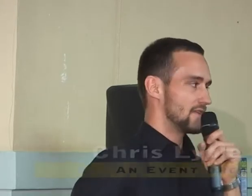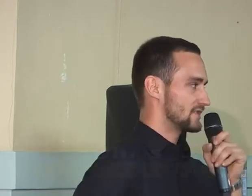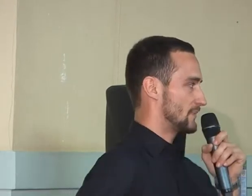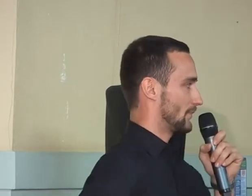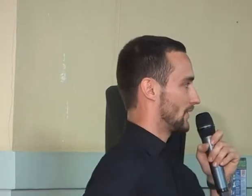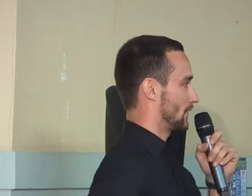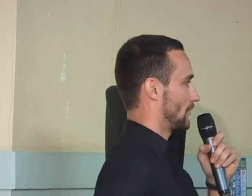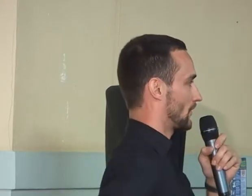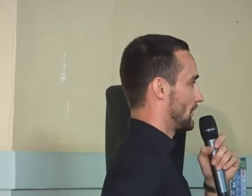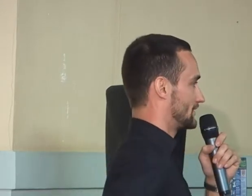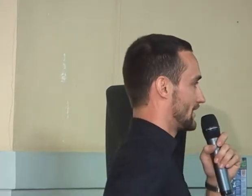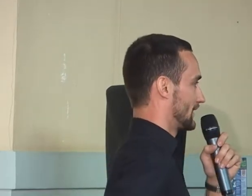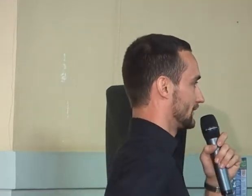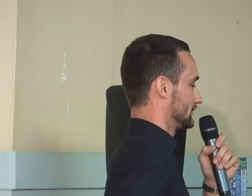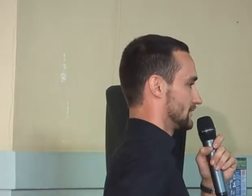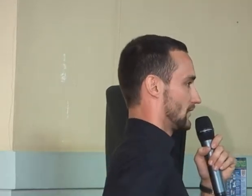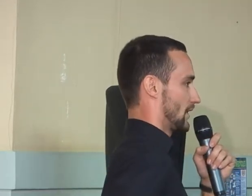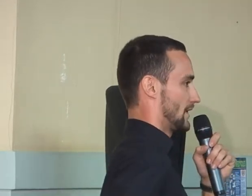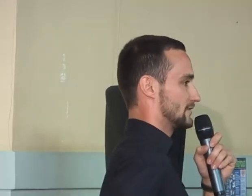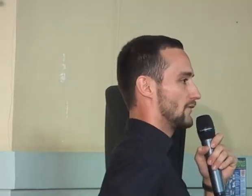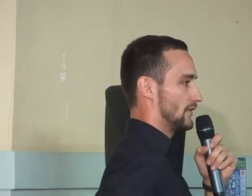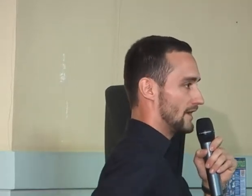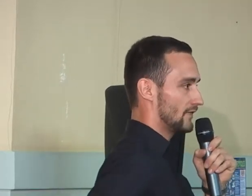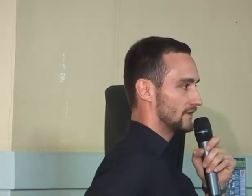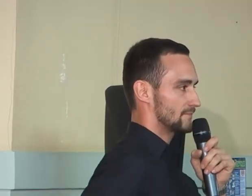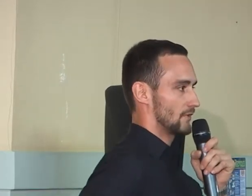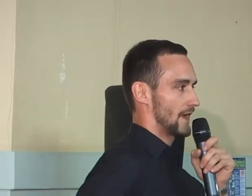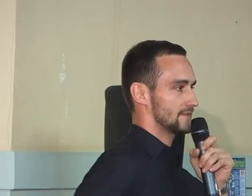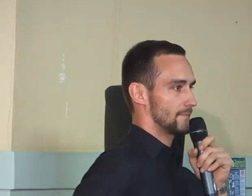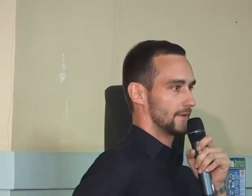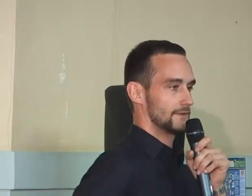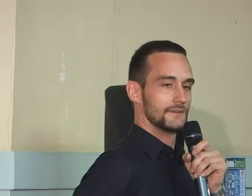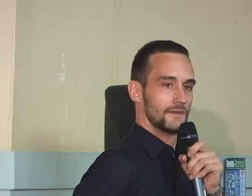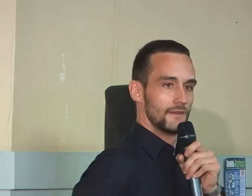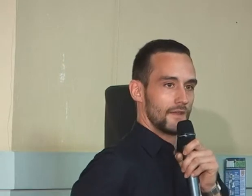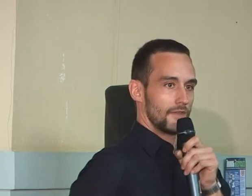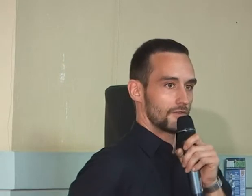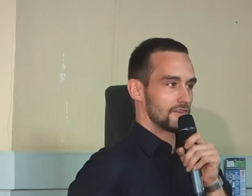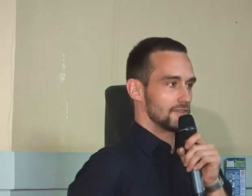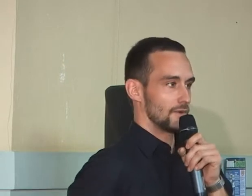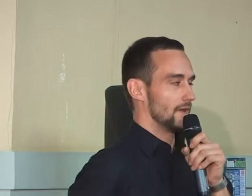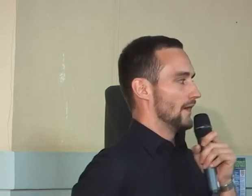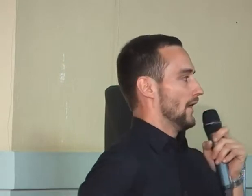These are the people here who are going to to be attending to everything, so if you need anything just put your hands up and they'll see to it.